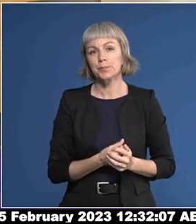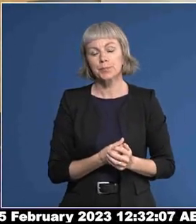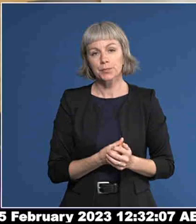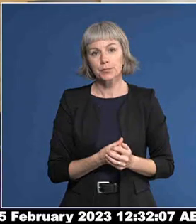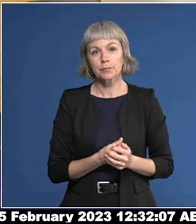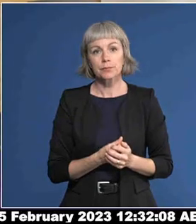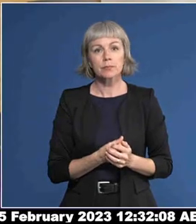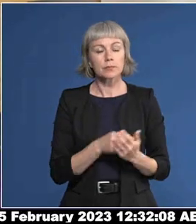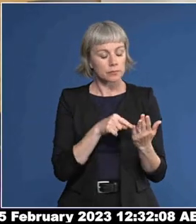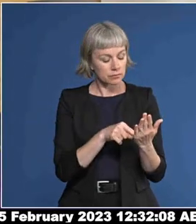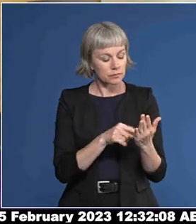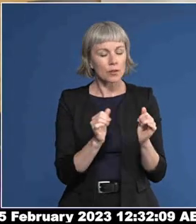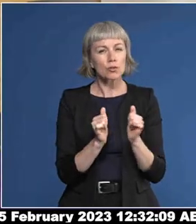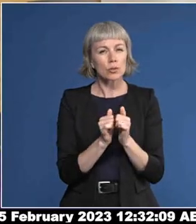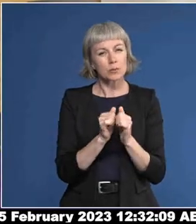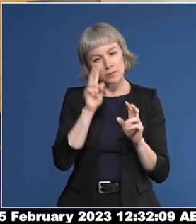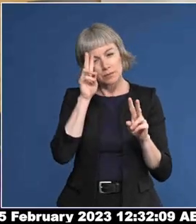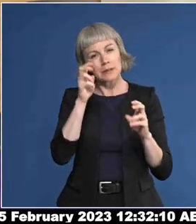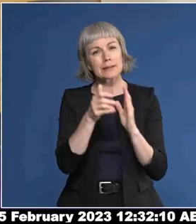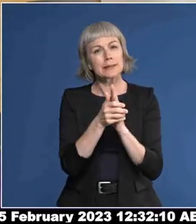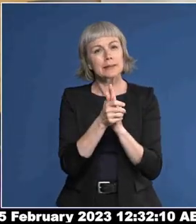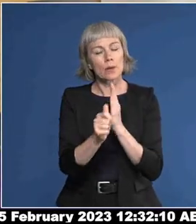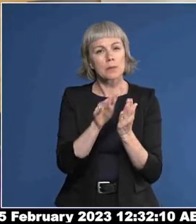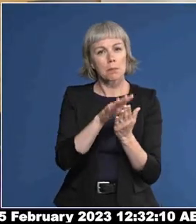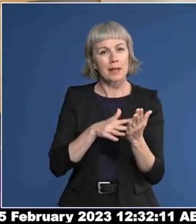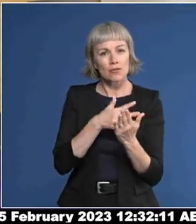And accepting there is some confidential information in there and I don't want to